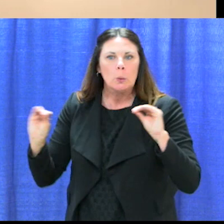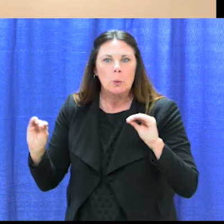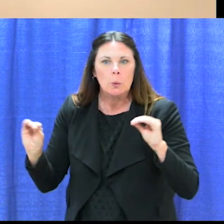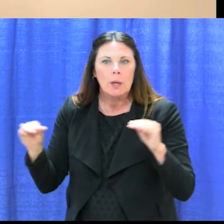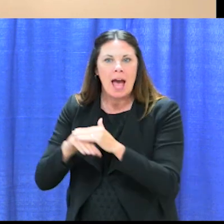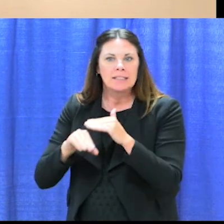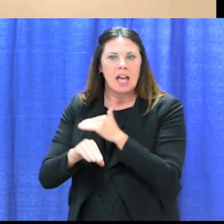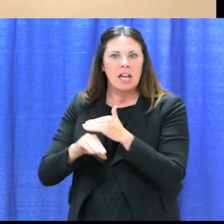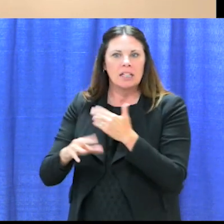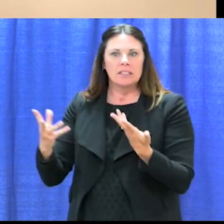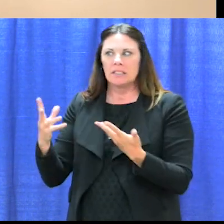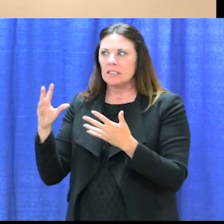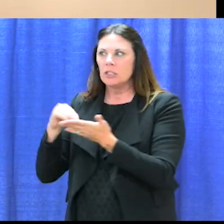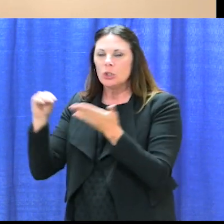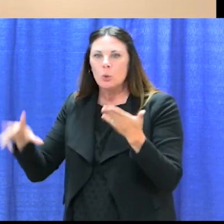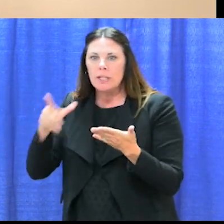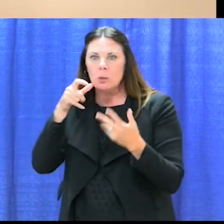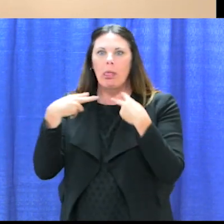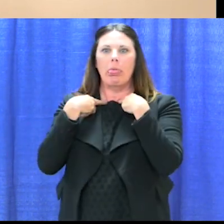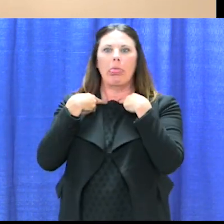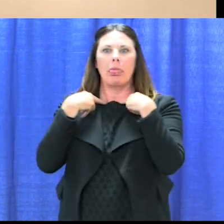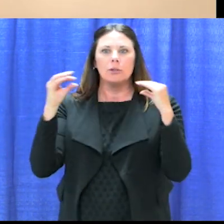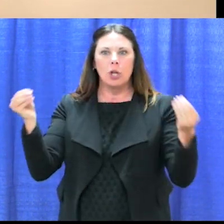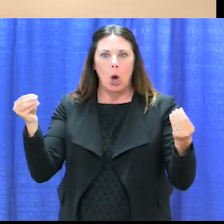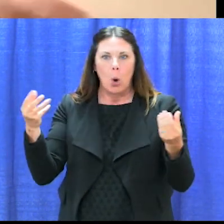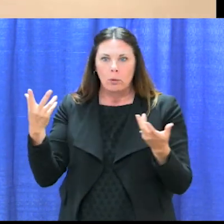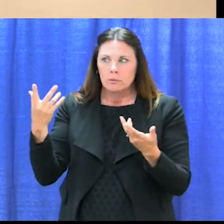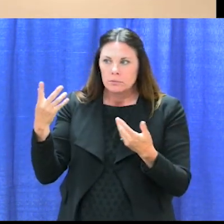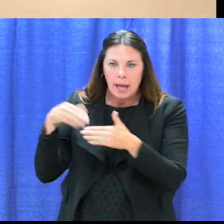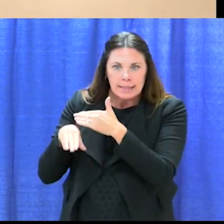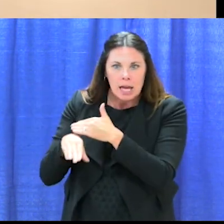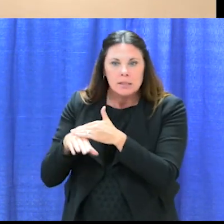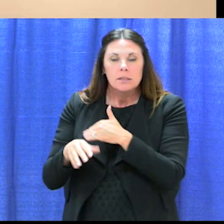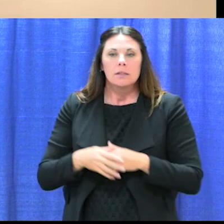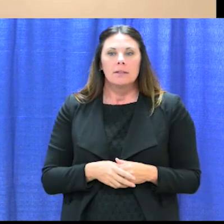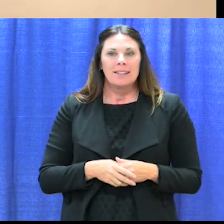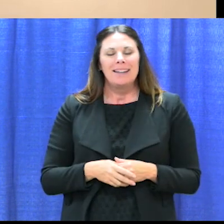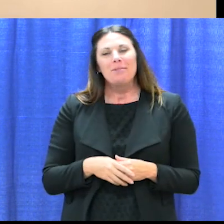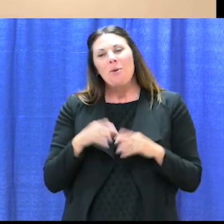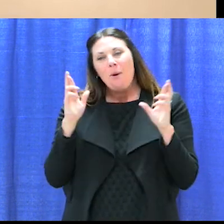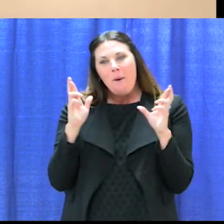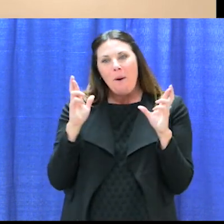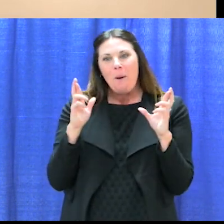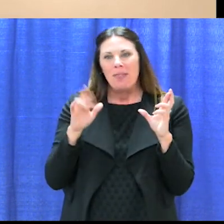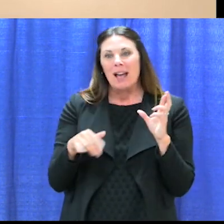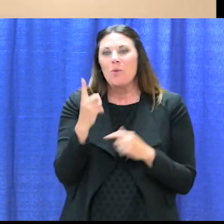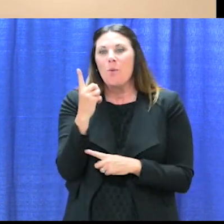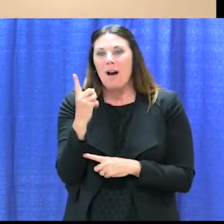do not have access to broadband. So hopefully this will serve as one way of bridging that divide.